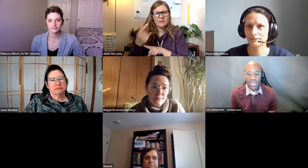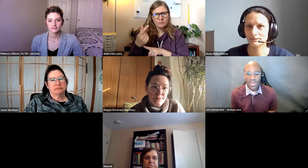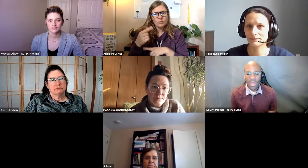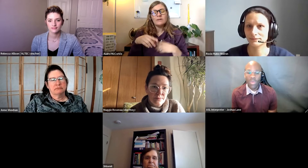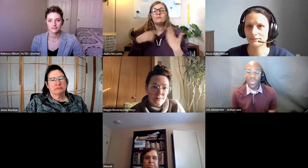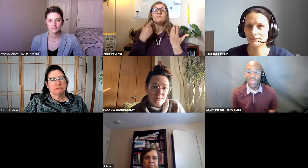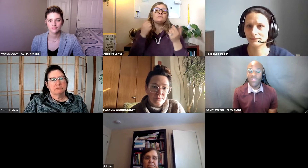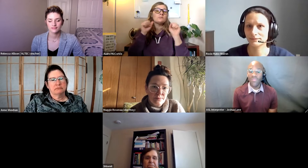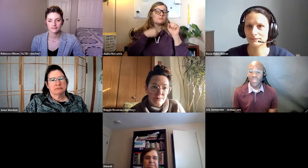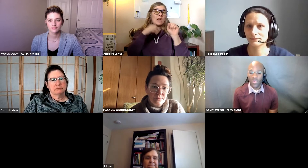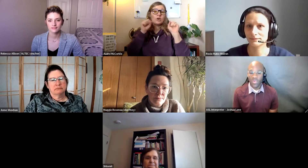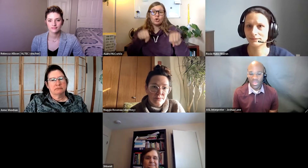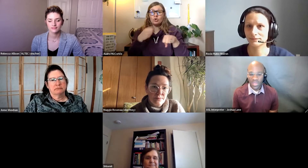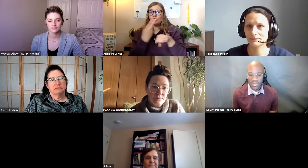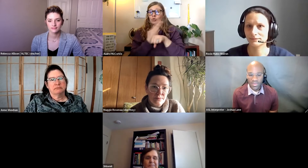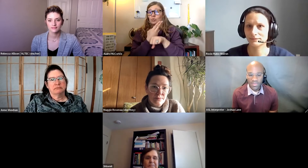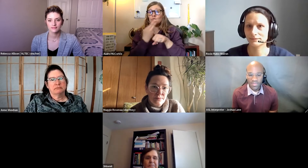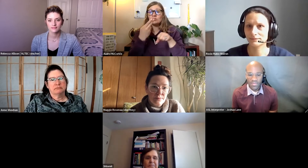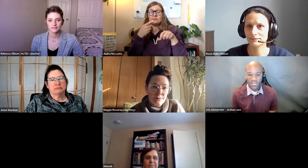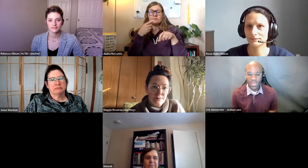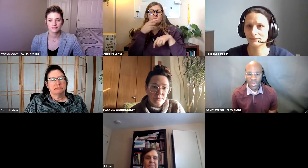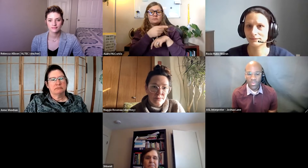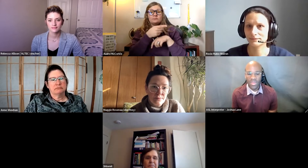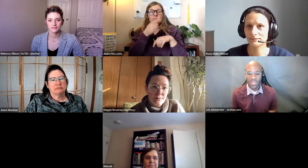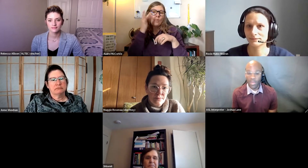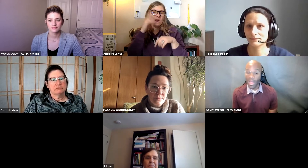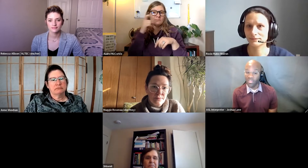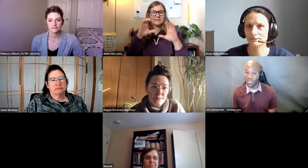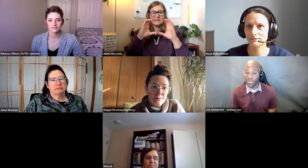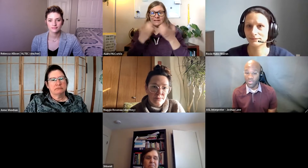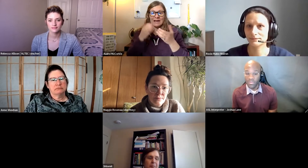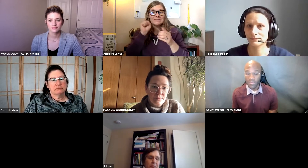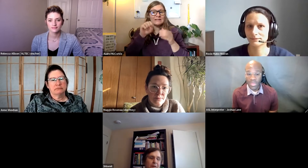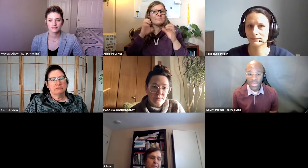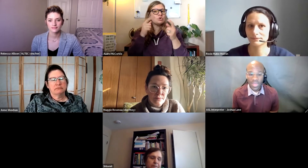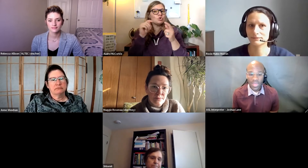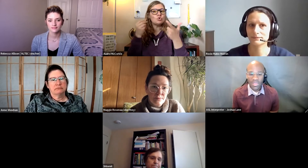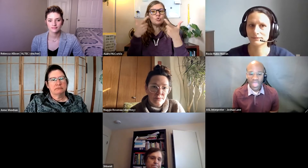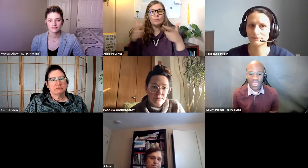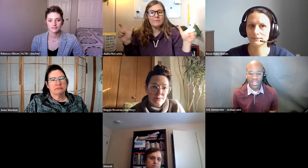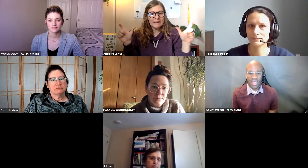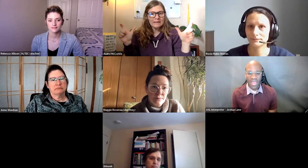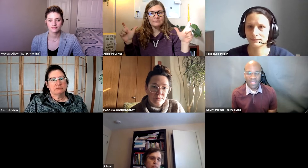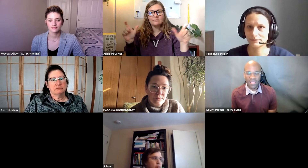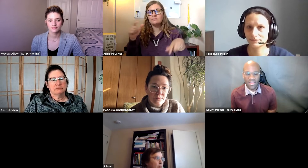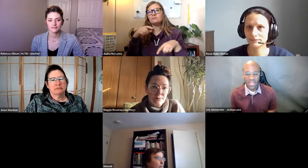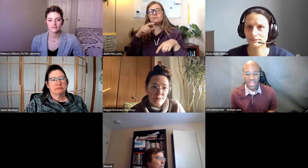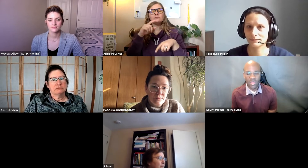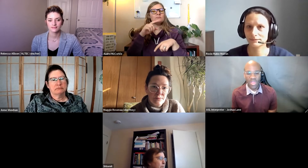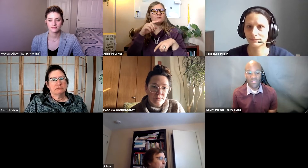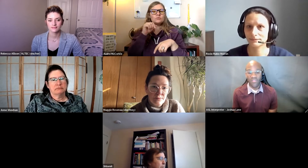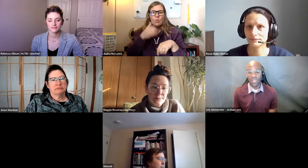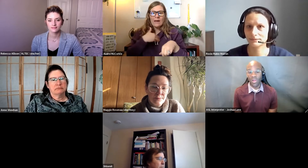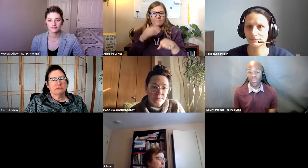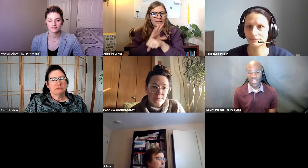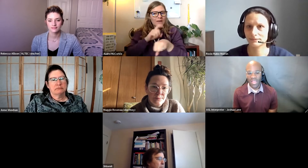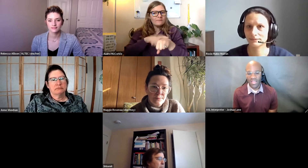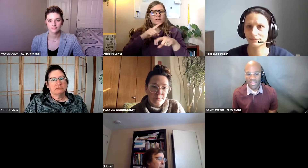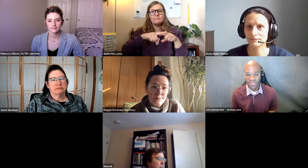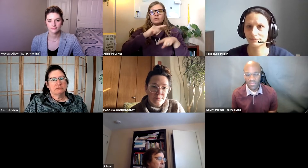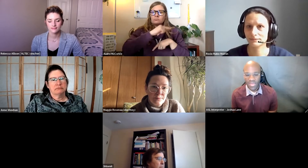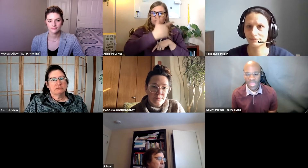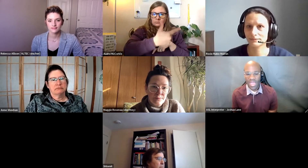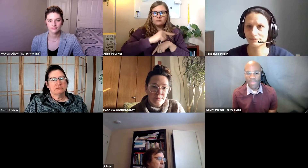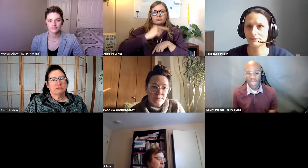Now when we use Flipgrid is it possible that in class you have a very large class and maybe you